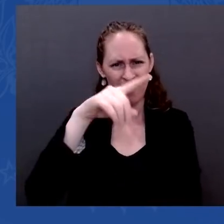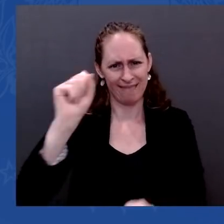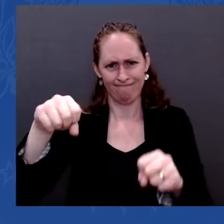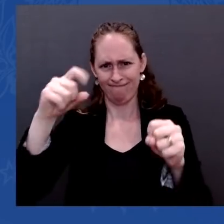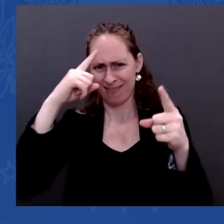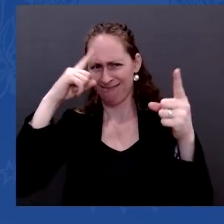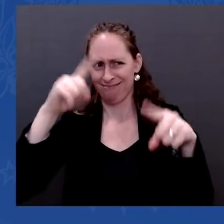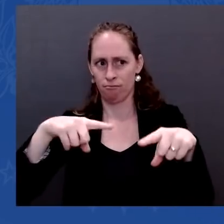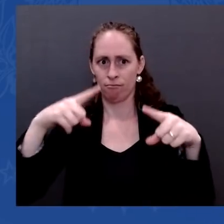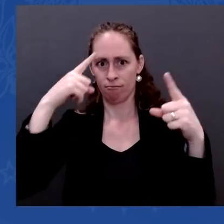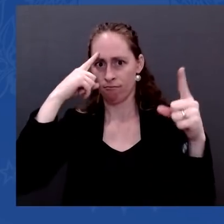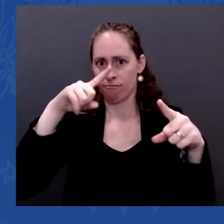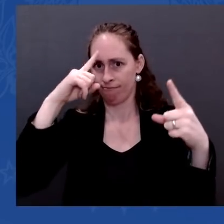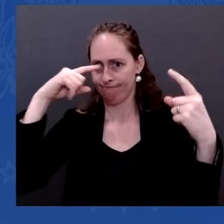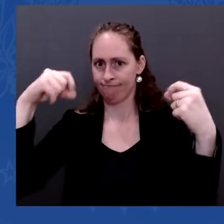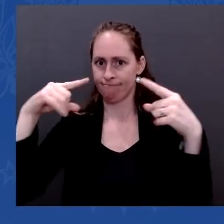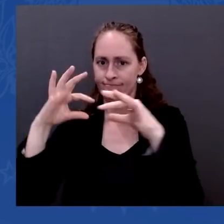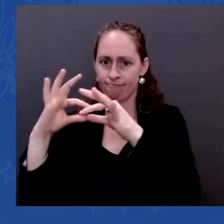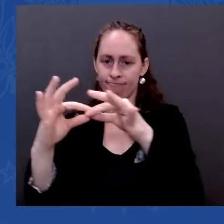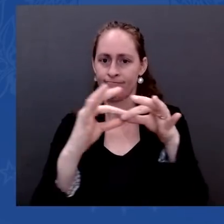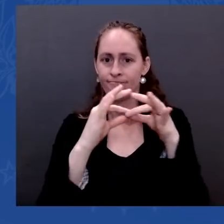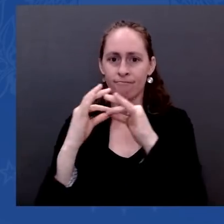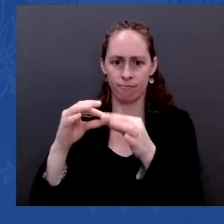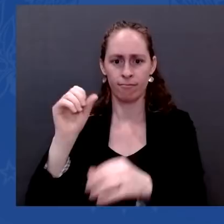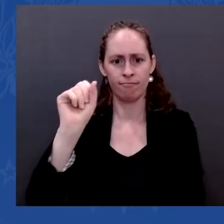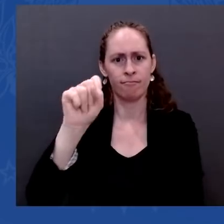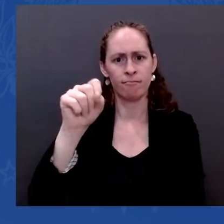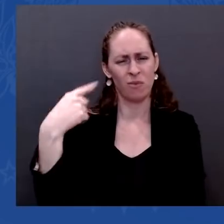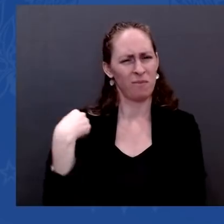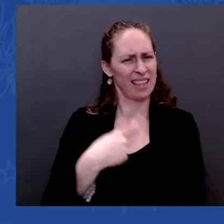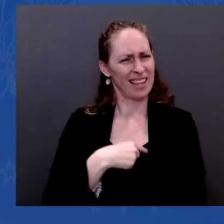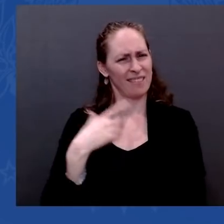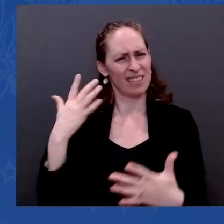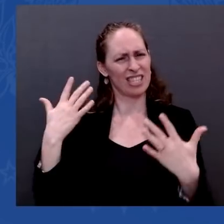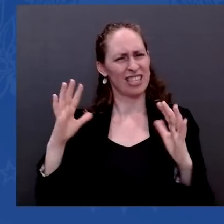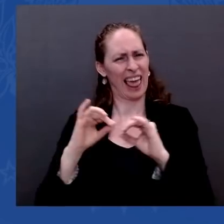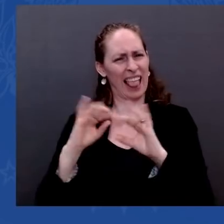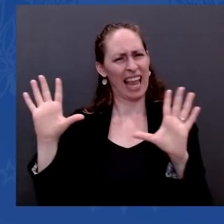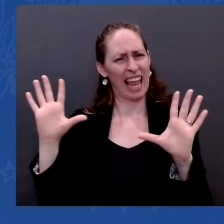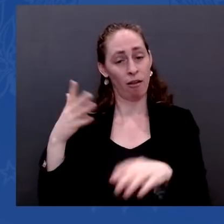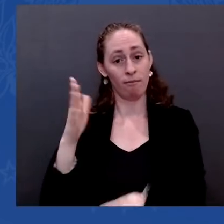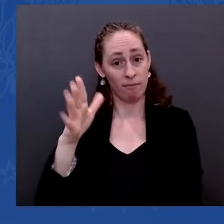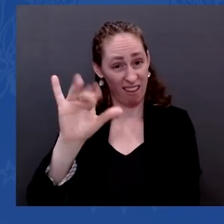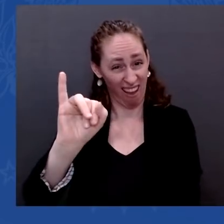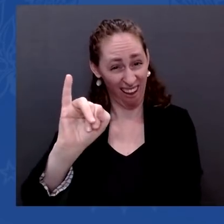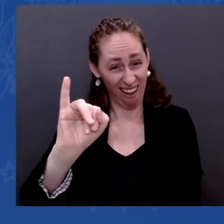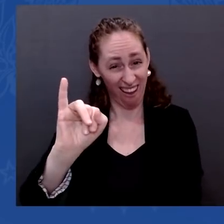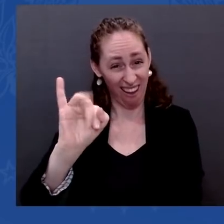If there was a military aggression against Ukraine, this will entail severe consequences